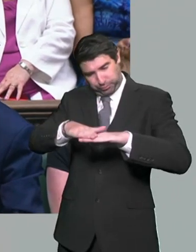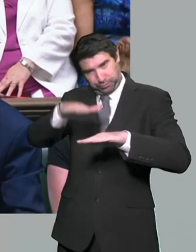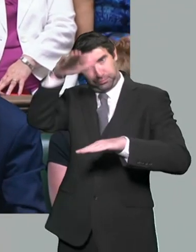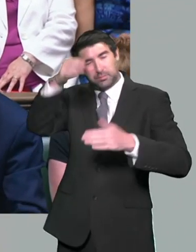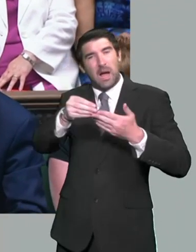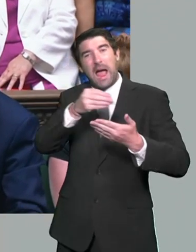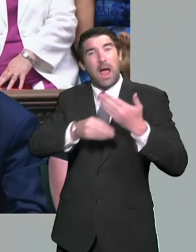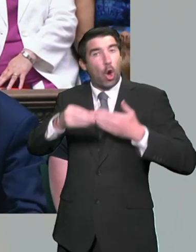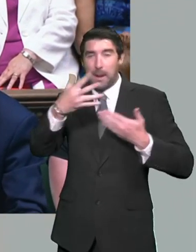he is reduced to saying: